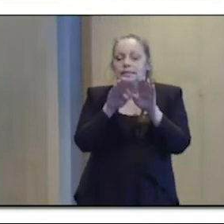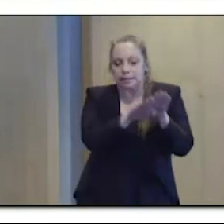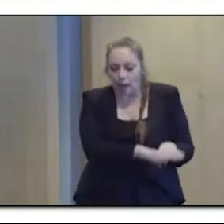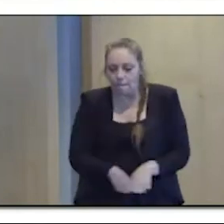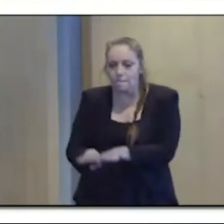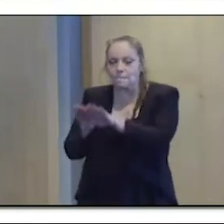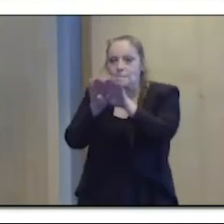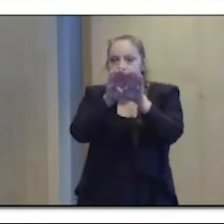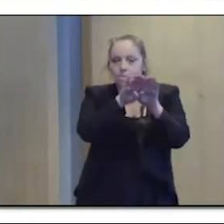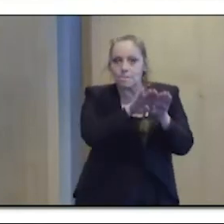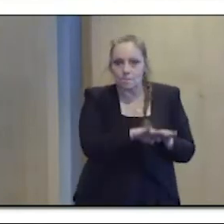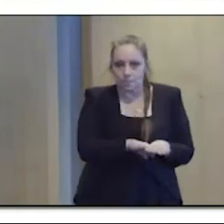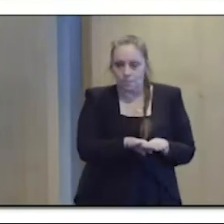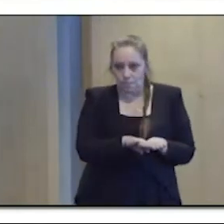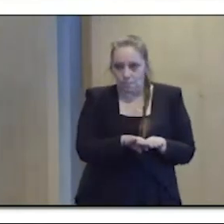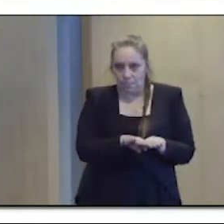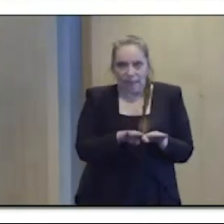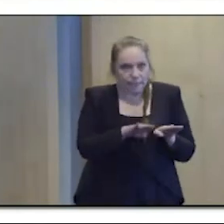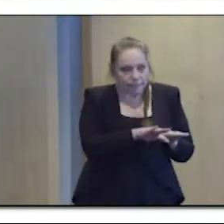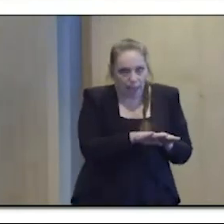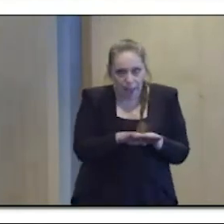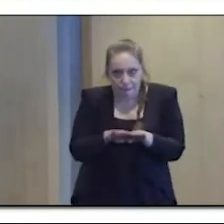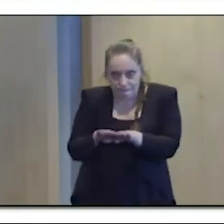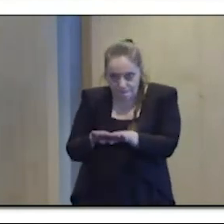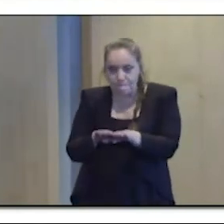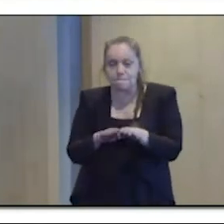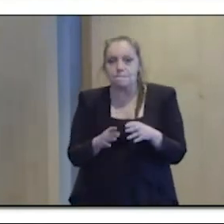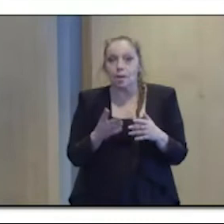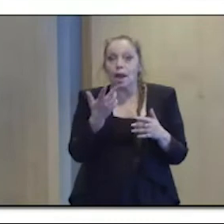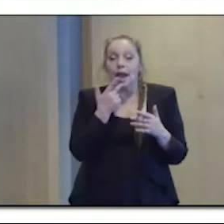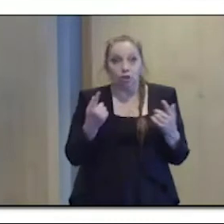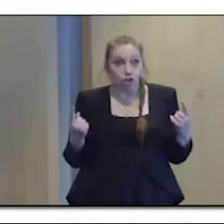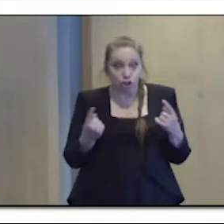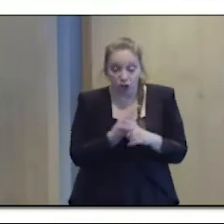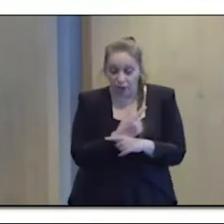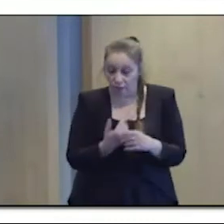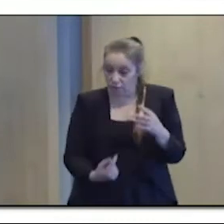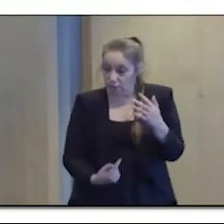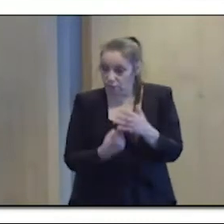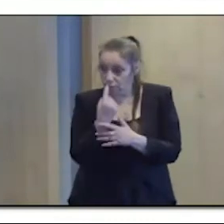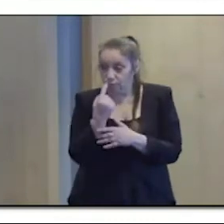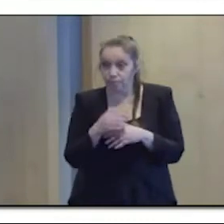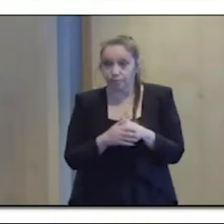all going at the same beat, and if we change that heartbeat that has consequences to system security